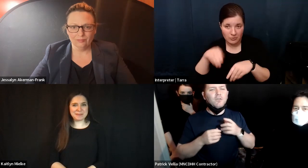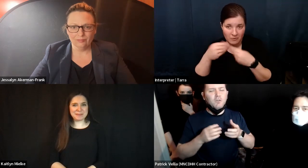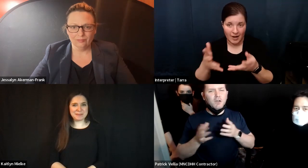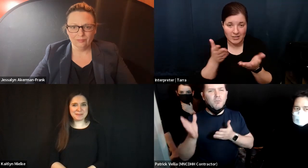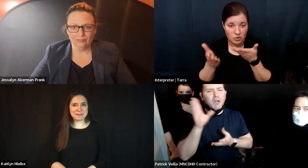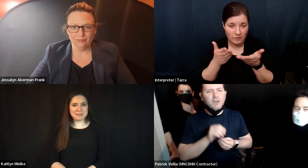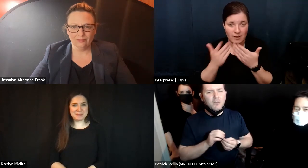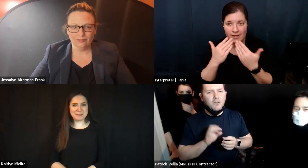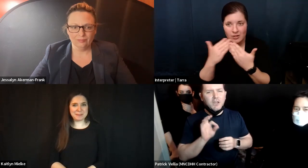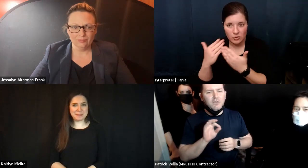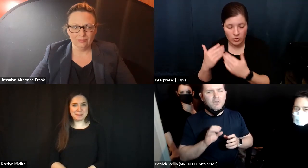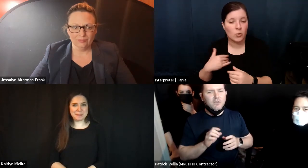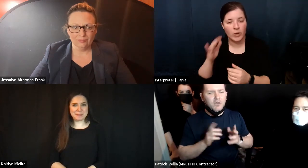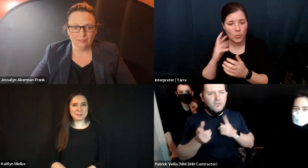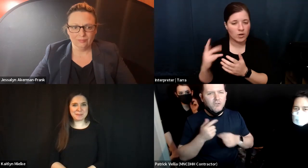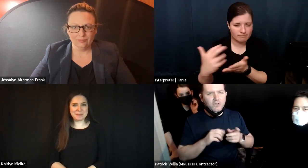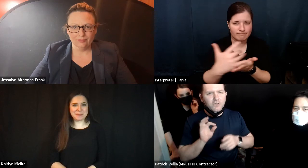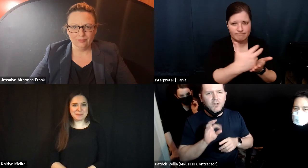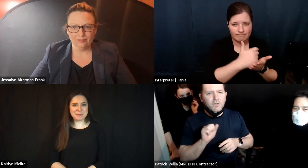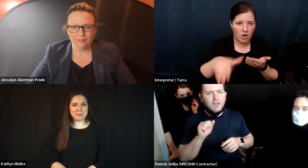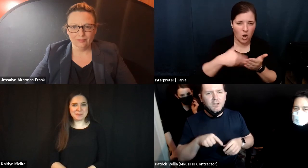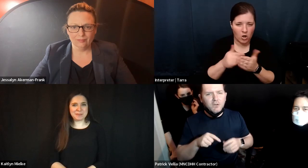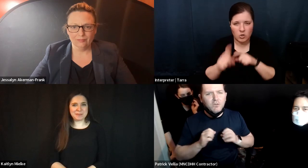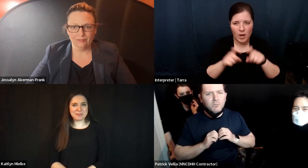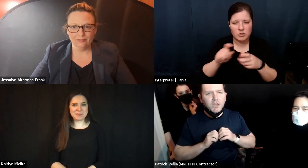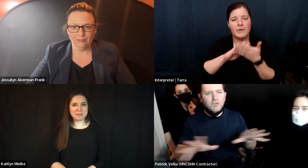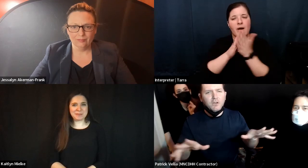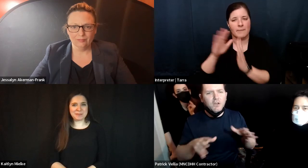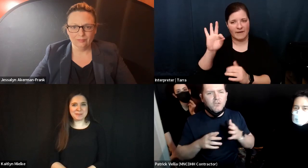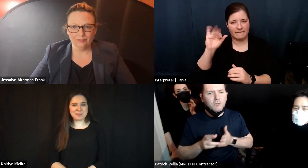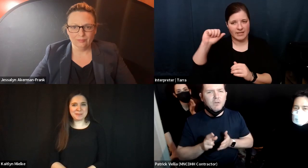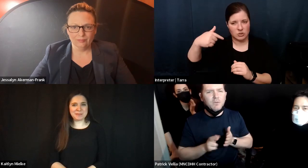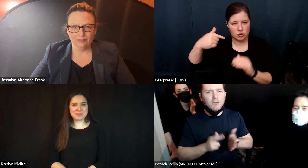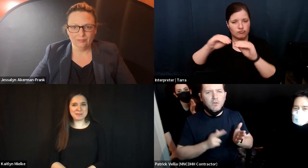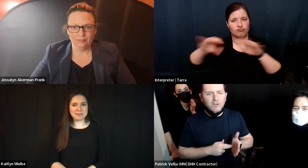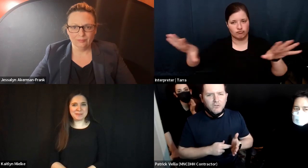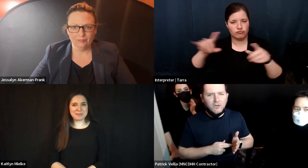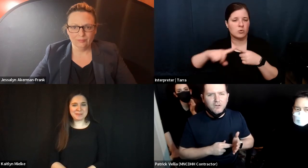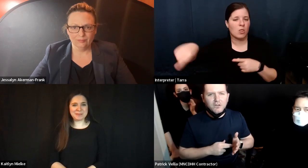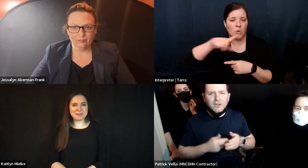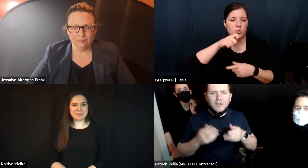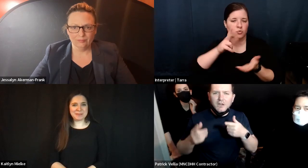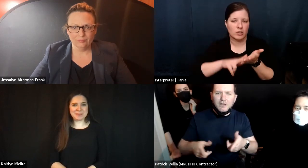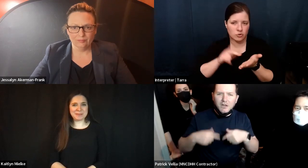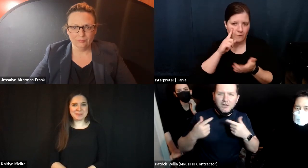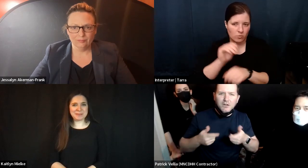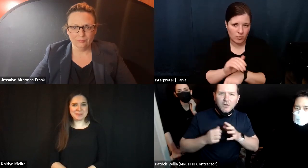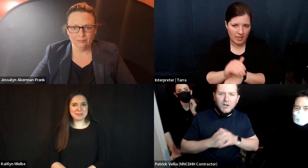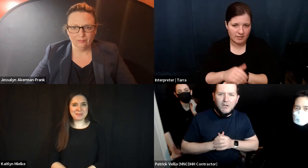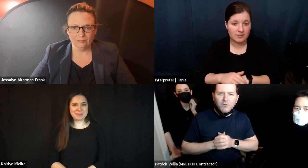Thank you, all, the interpreters, interpreters and VRI, my tactile interpreters, CART, and other service providers tonight.